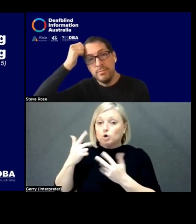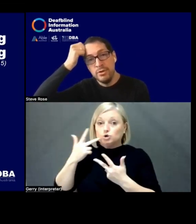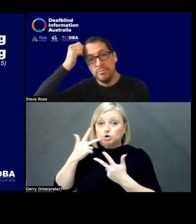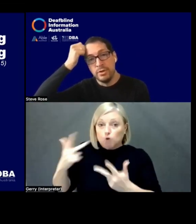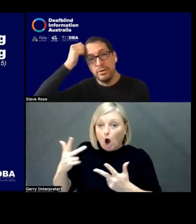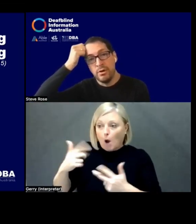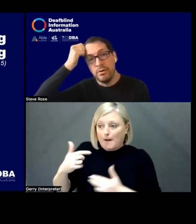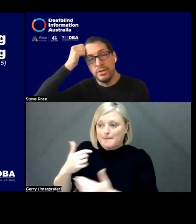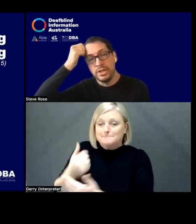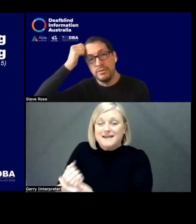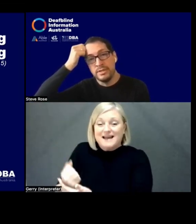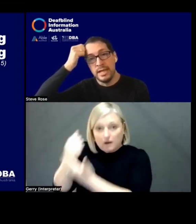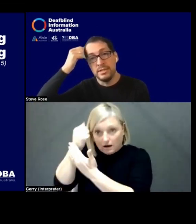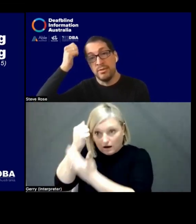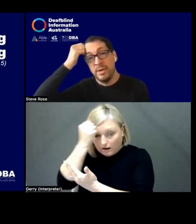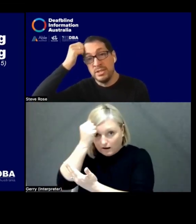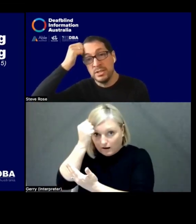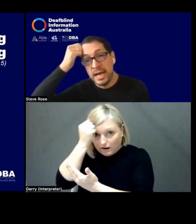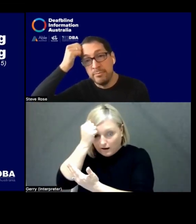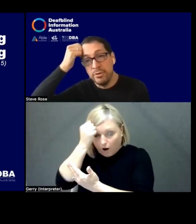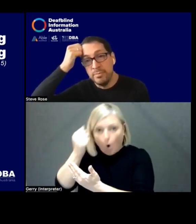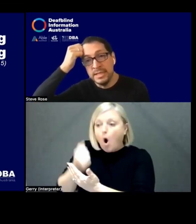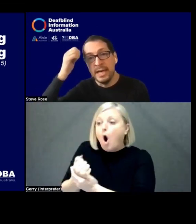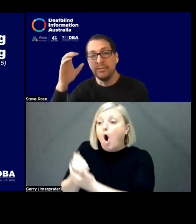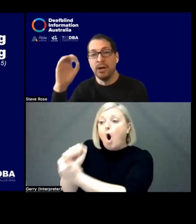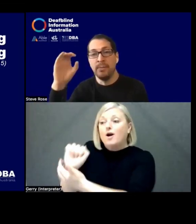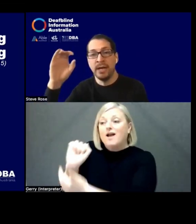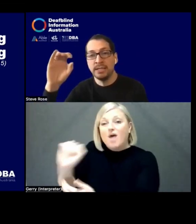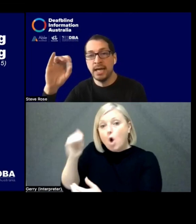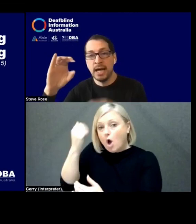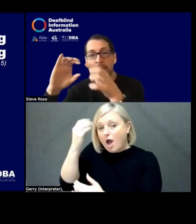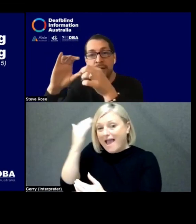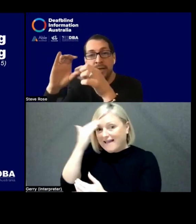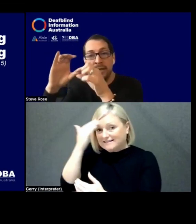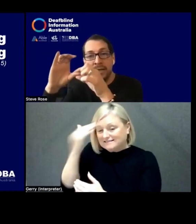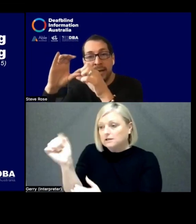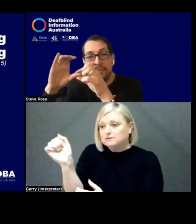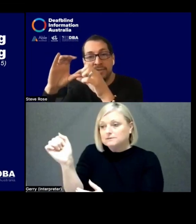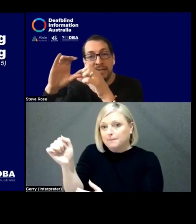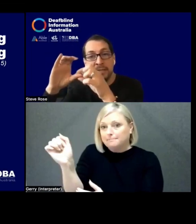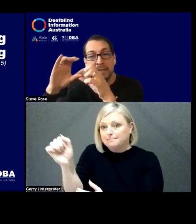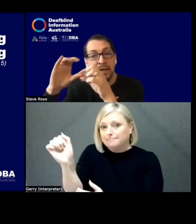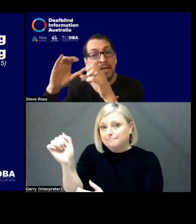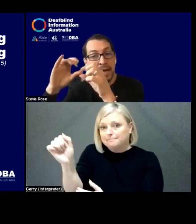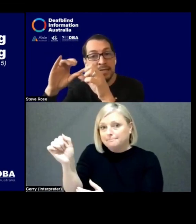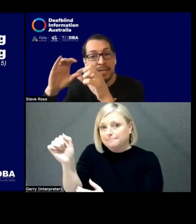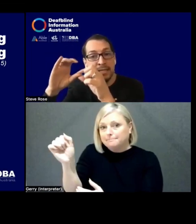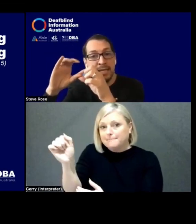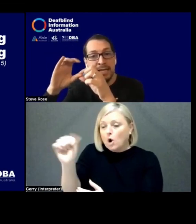movement on the child's head, so I might tap Ruby's head or I might tap Cam's fingers to go, "Yes I see.